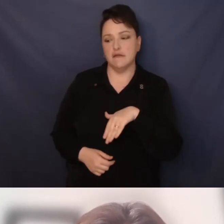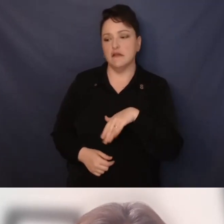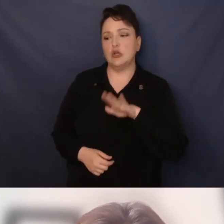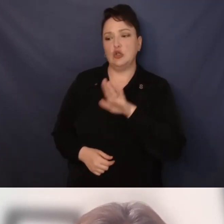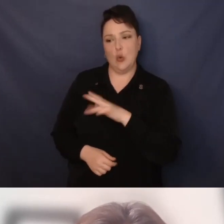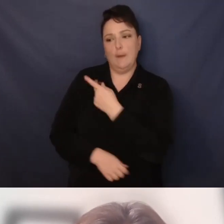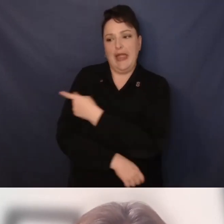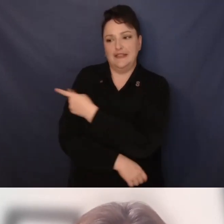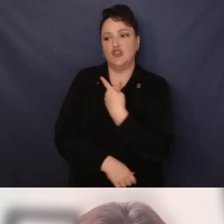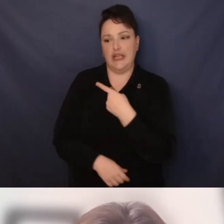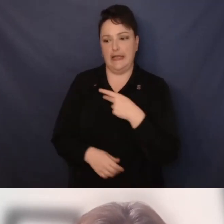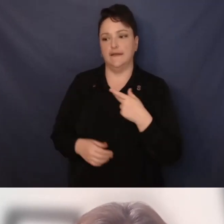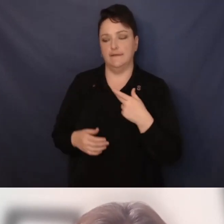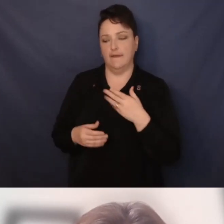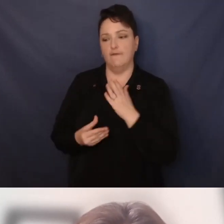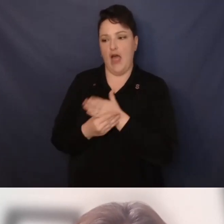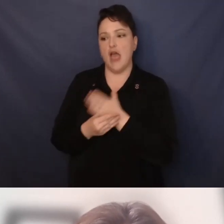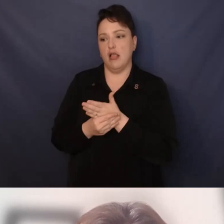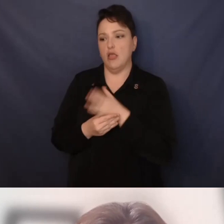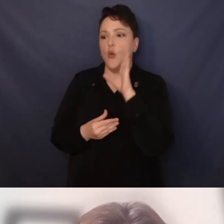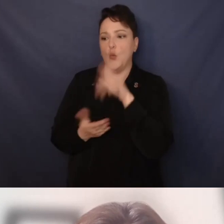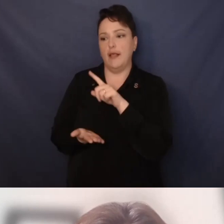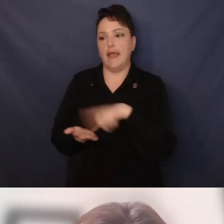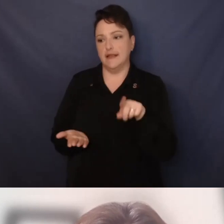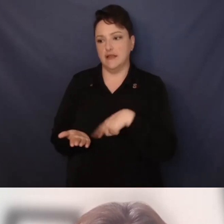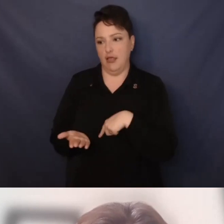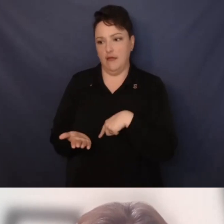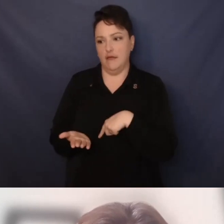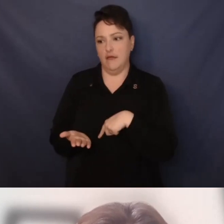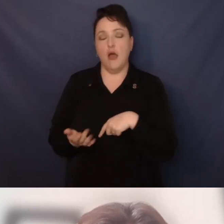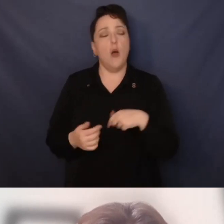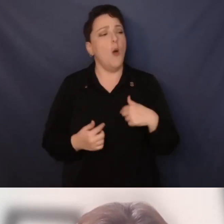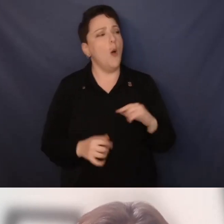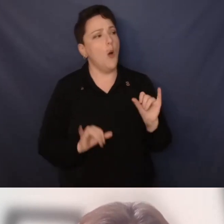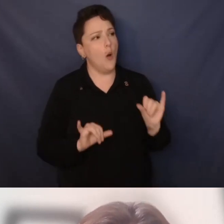this is the point where I would say I'm worried that you may be violating federal law. And I